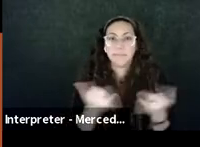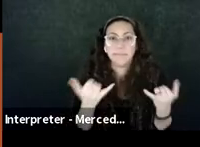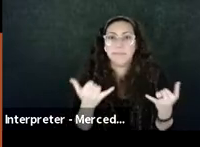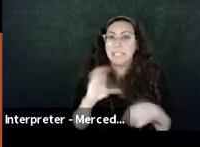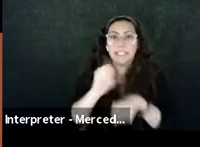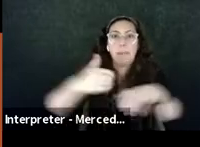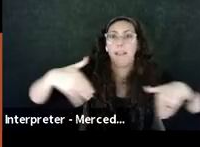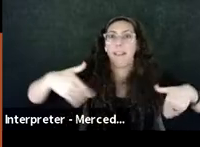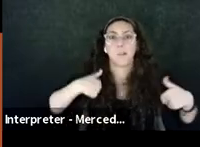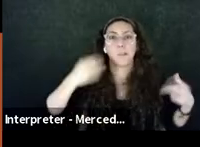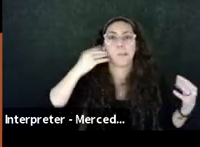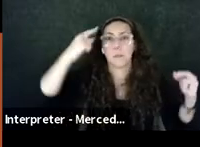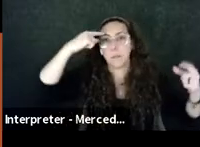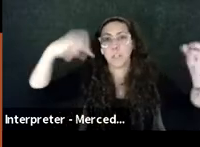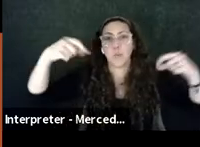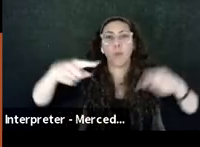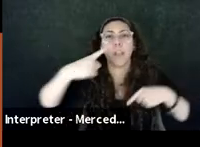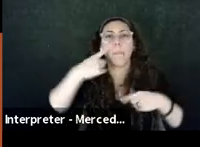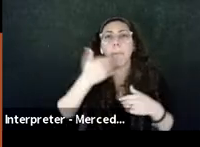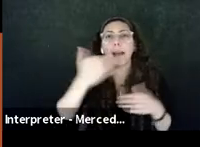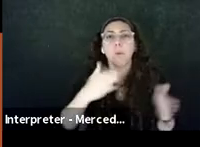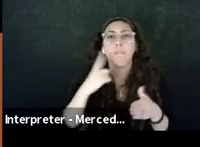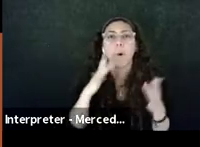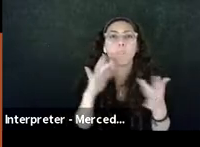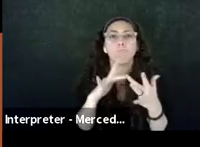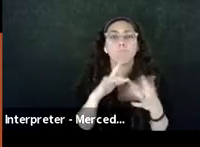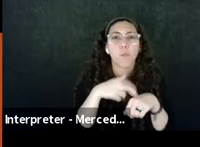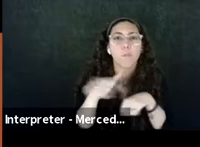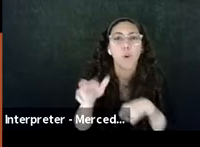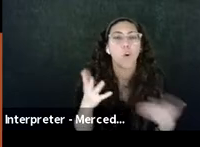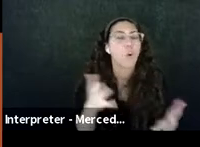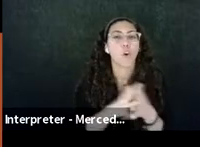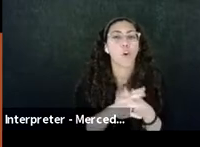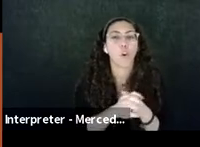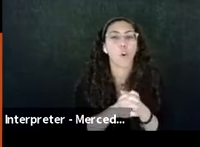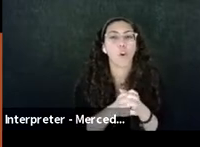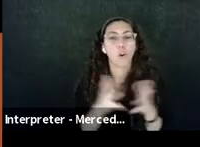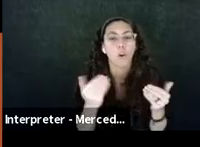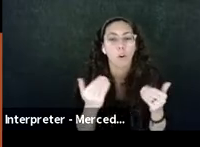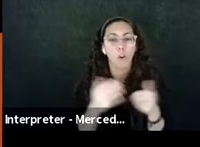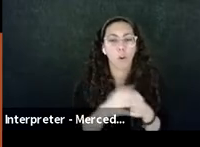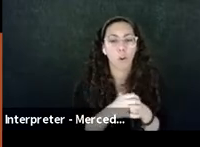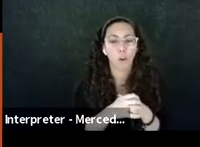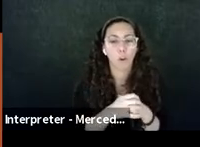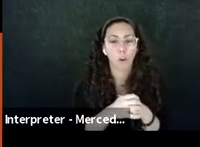Natalie Chavez: So what do you think would be the easiest way for you all to make that connection to us. What would you like to see Melinda Vinicor: What about starfish.